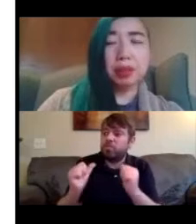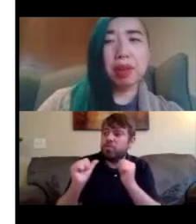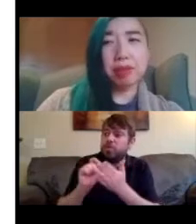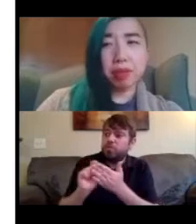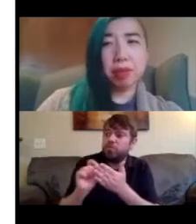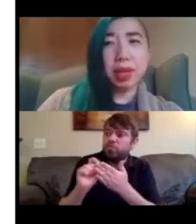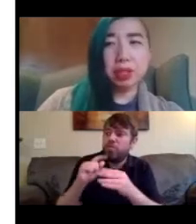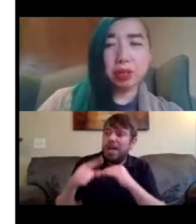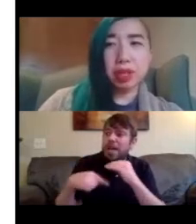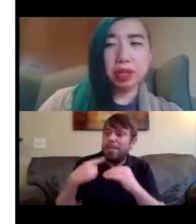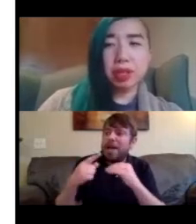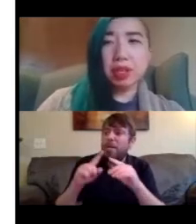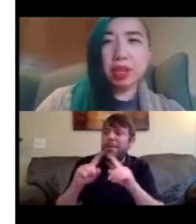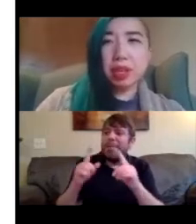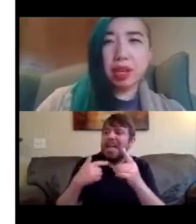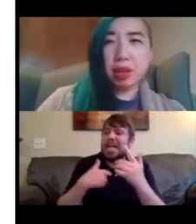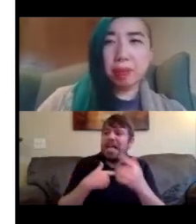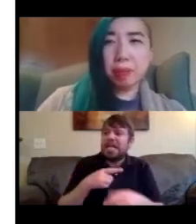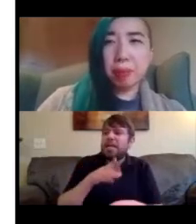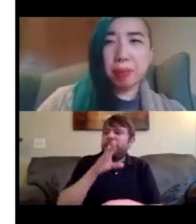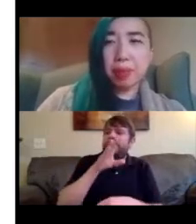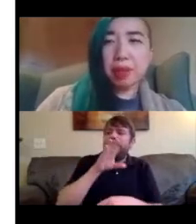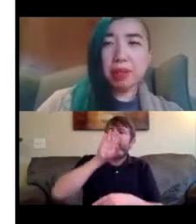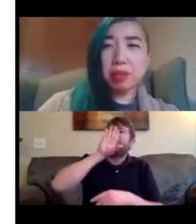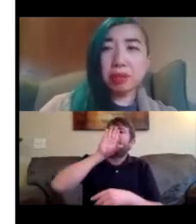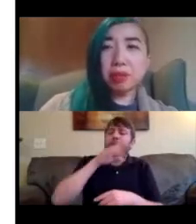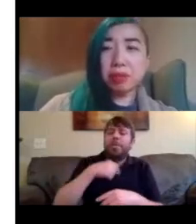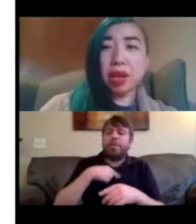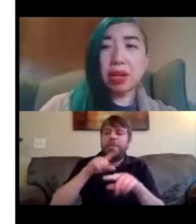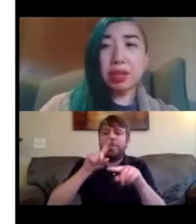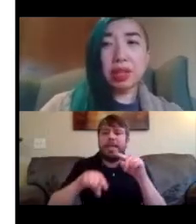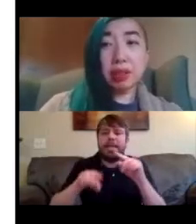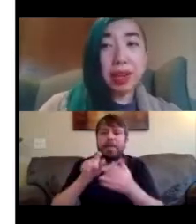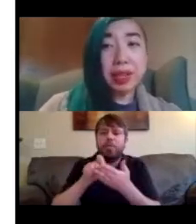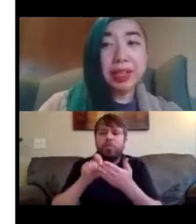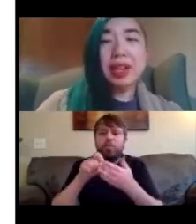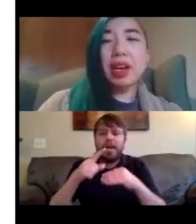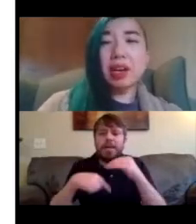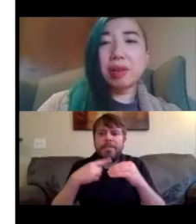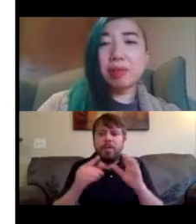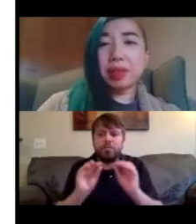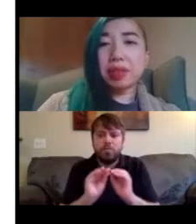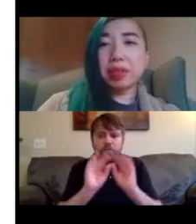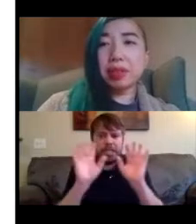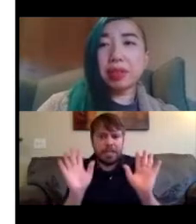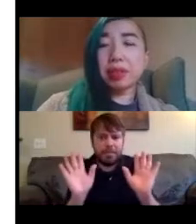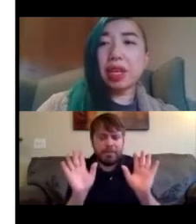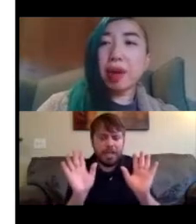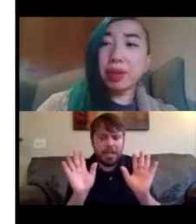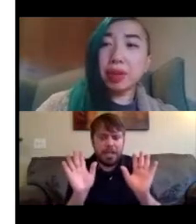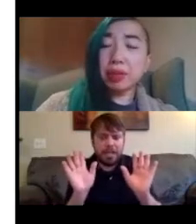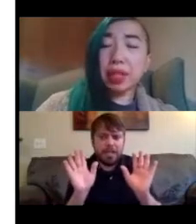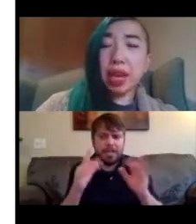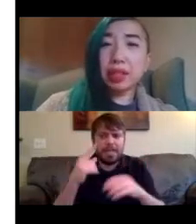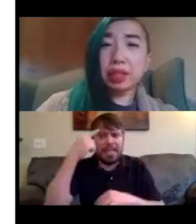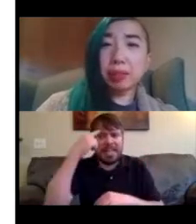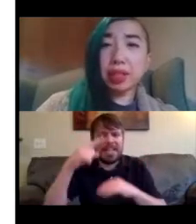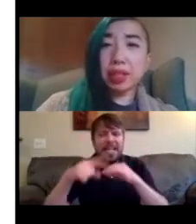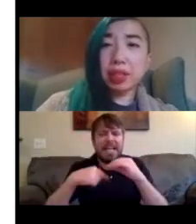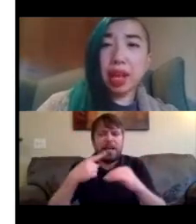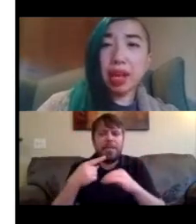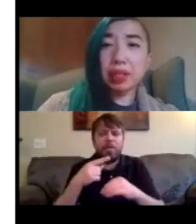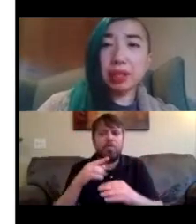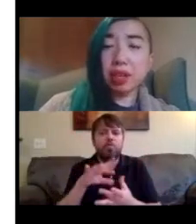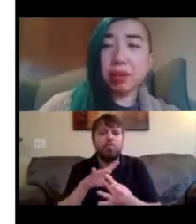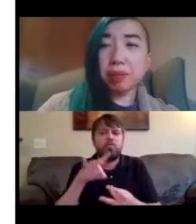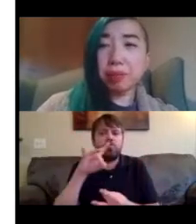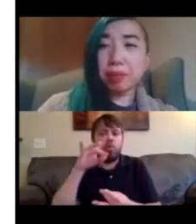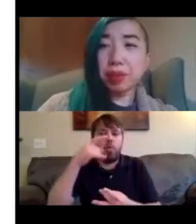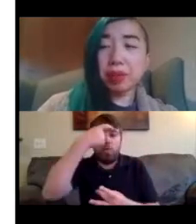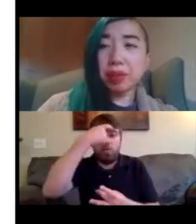haven't found a way to it. So, to clarify, thinking about ghosts as something that you